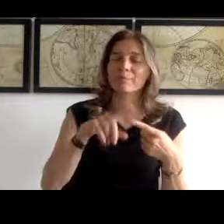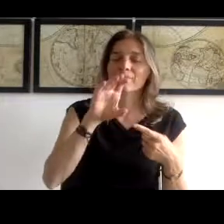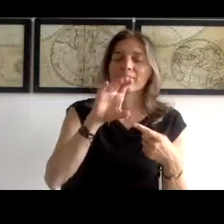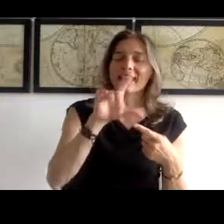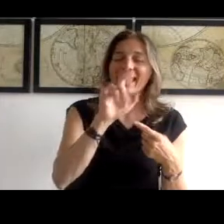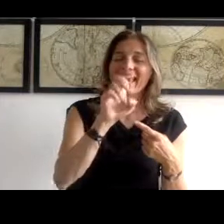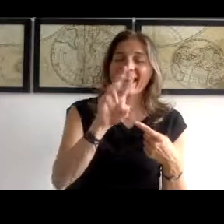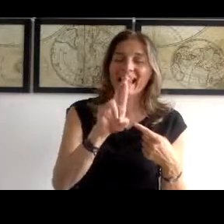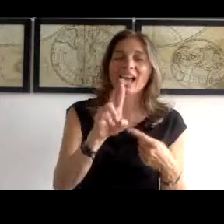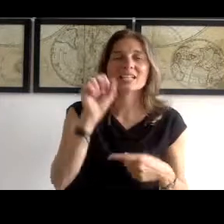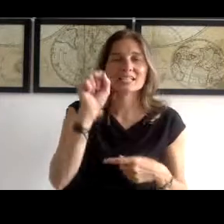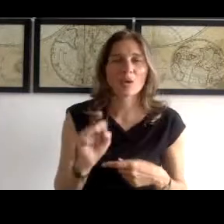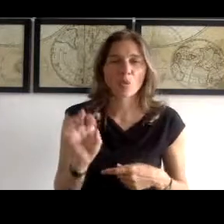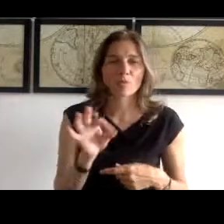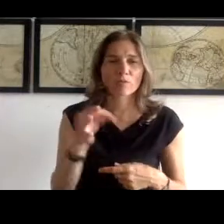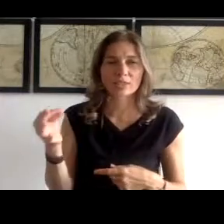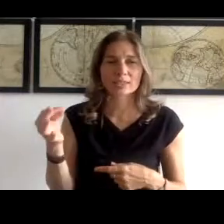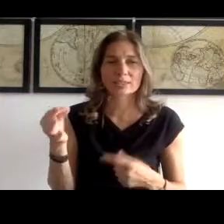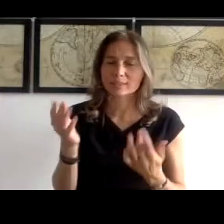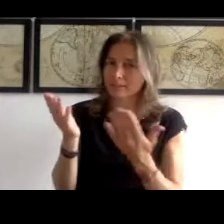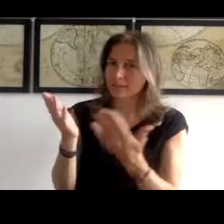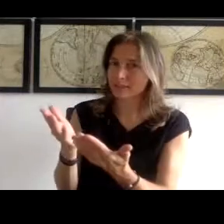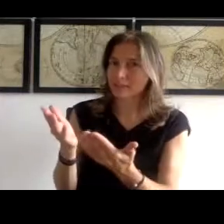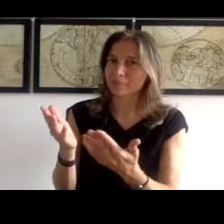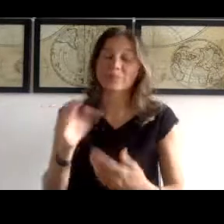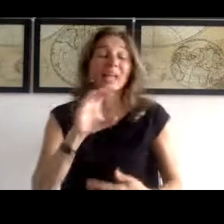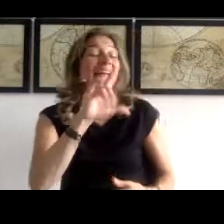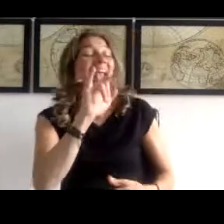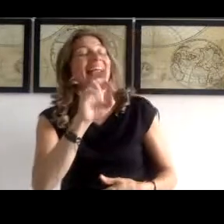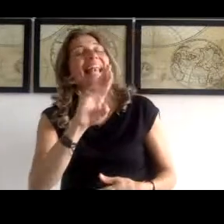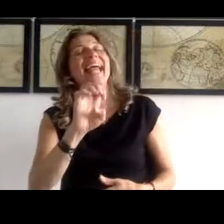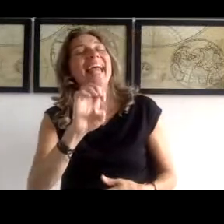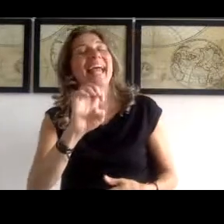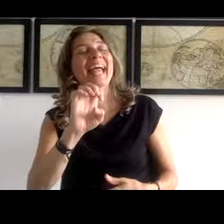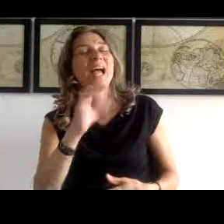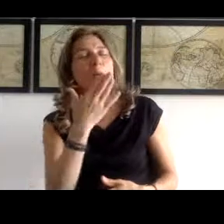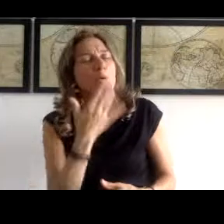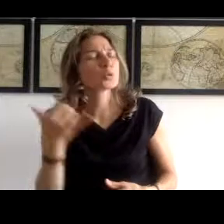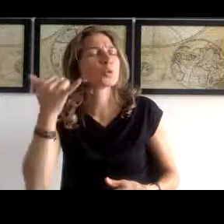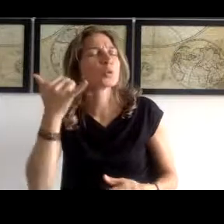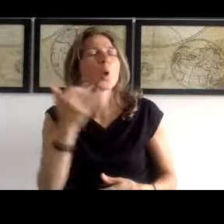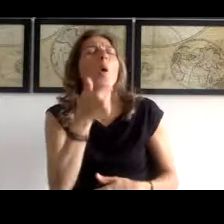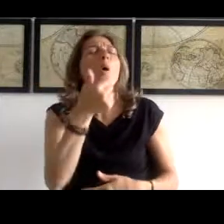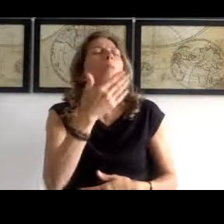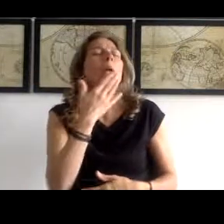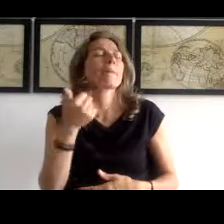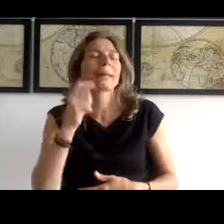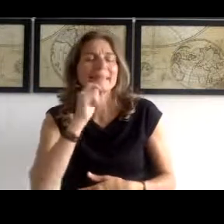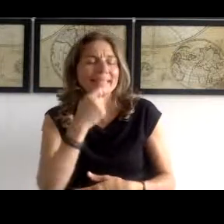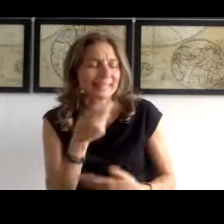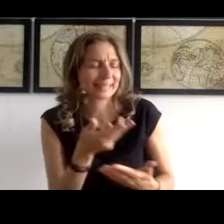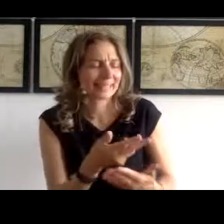Remember this website Inclusivemobility.eu. That's the main place where you’ll find information